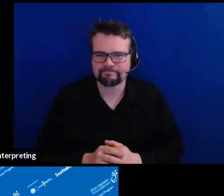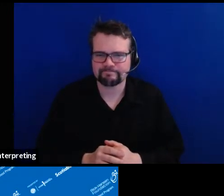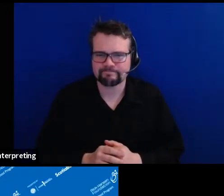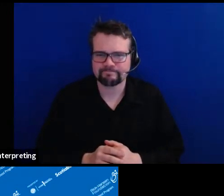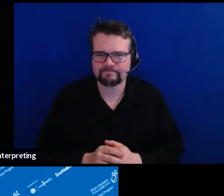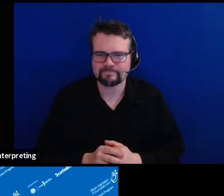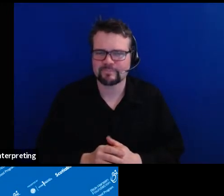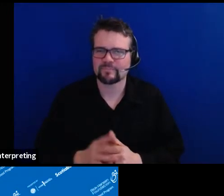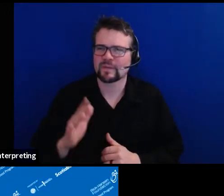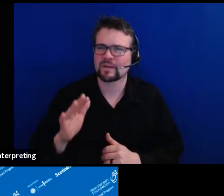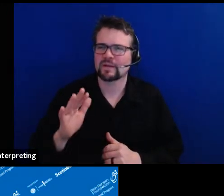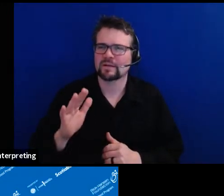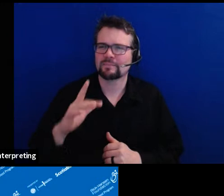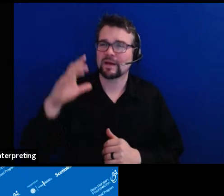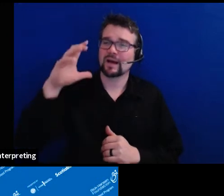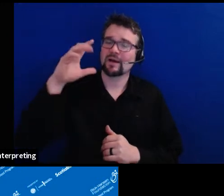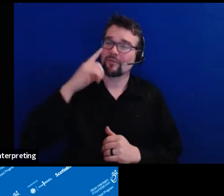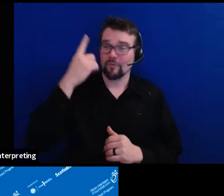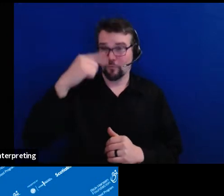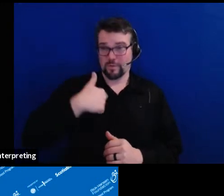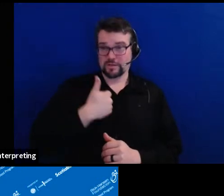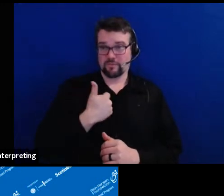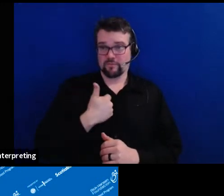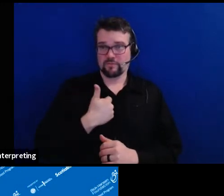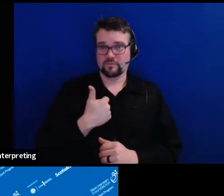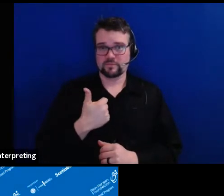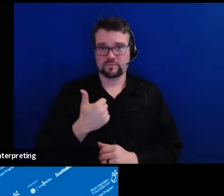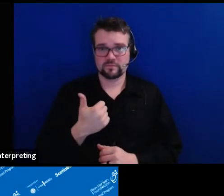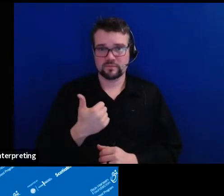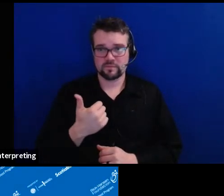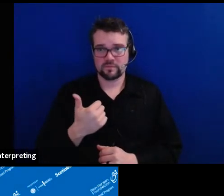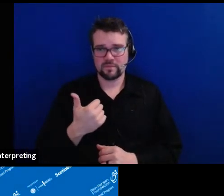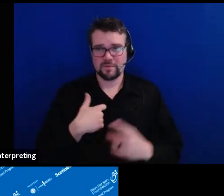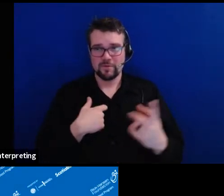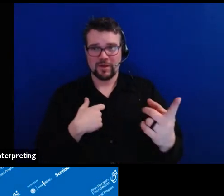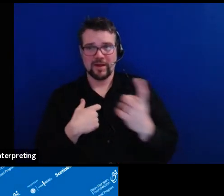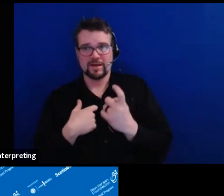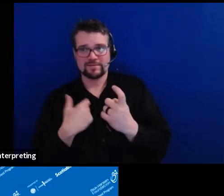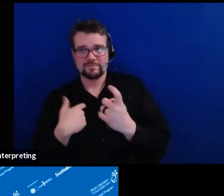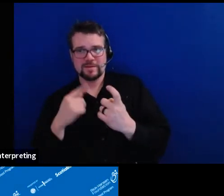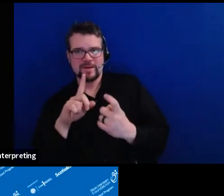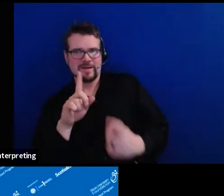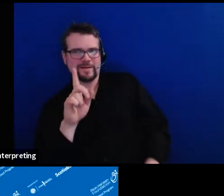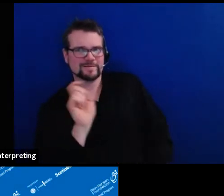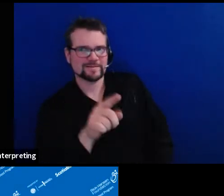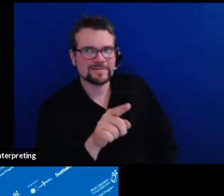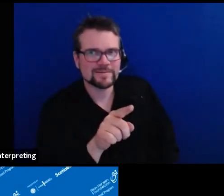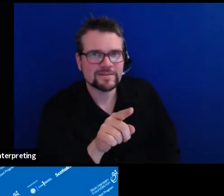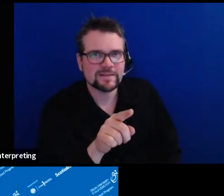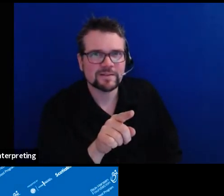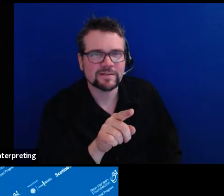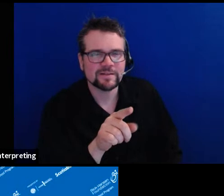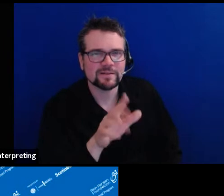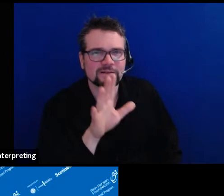QUESTION FOR ME ACTUALLY THAT I ASK BACK TO YOU IS, YOU KNOW,